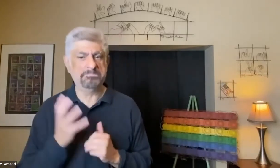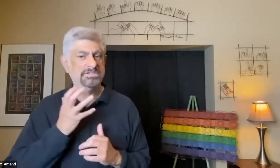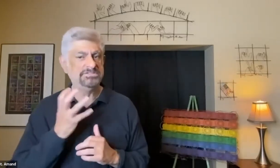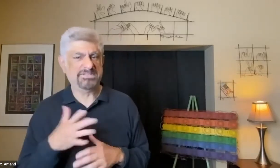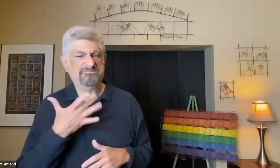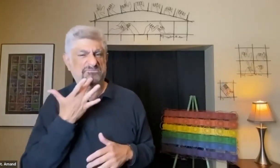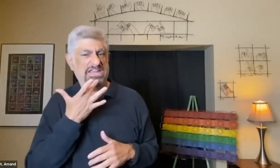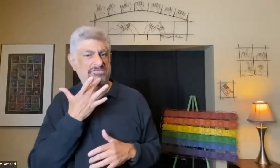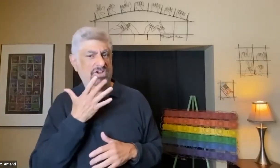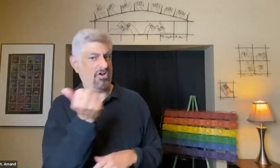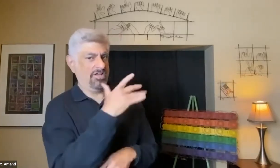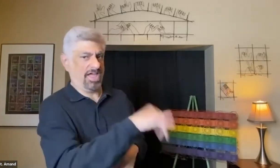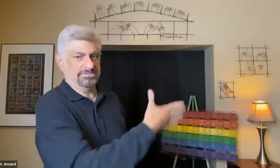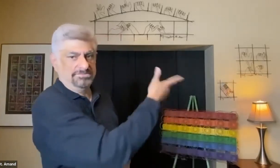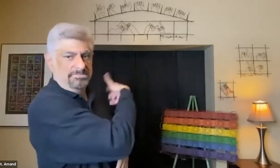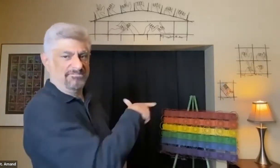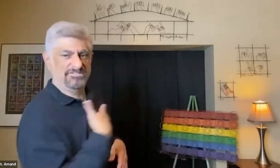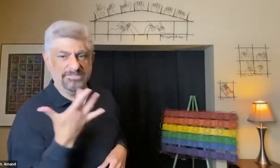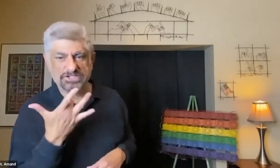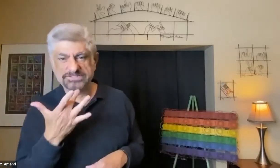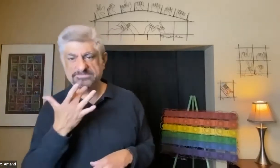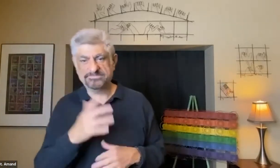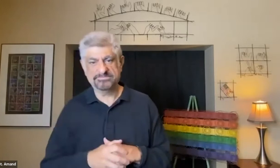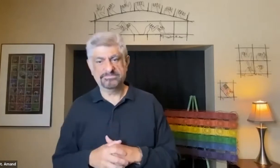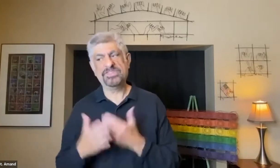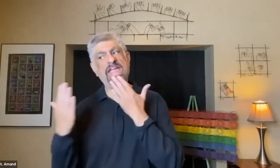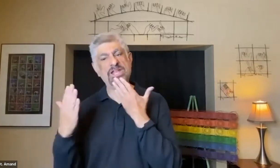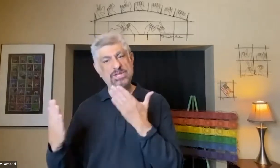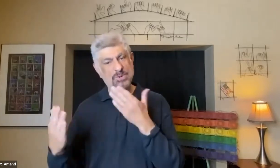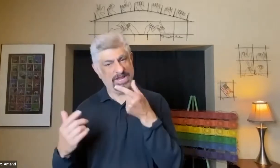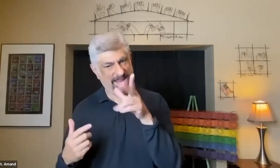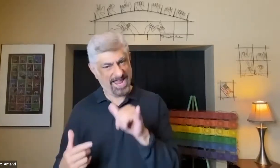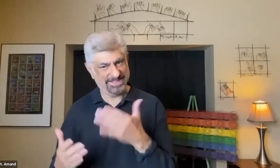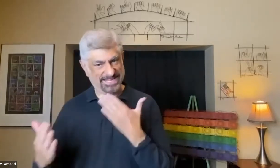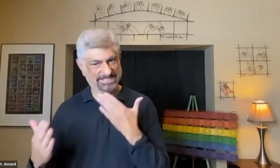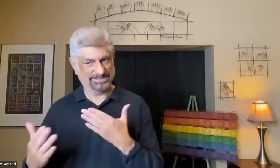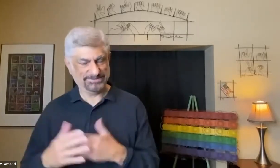I love his style of art, the things that he made. They're my favorite art pieces of all time.